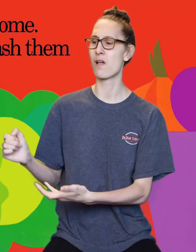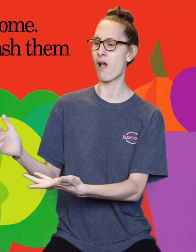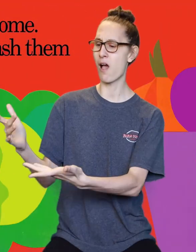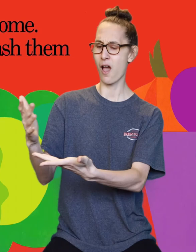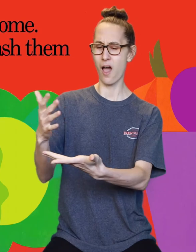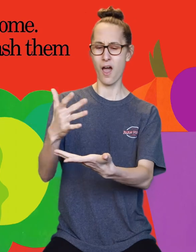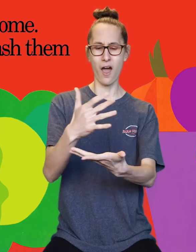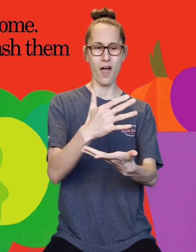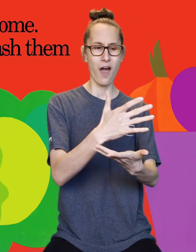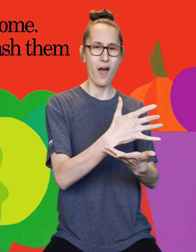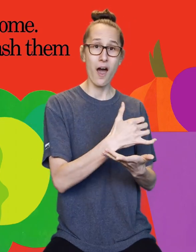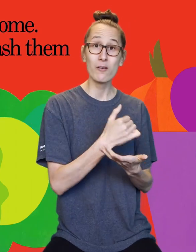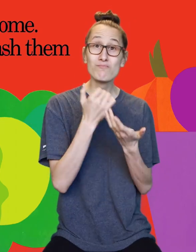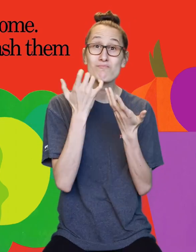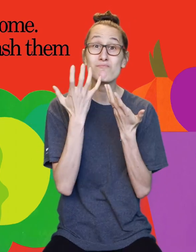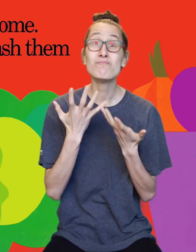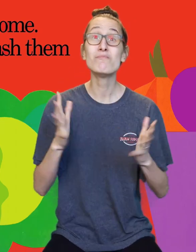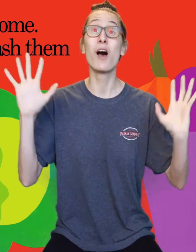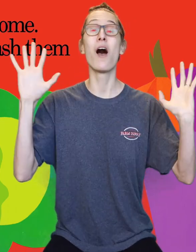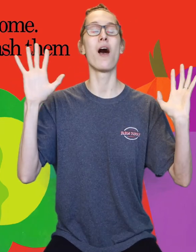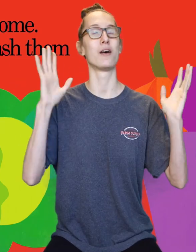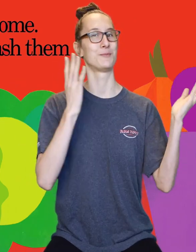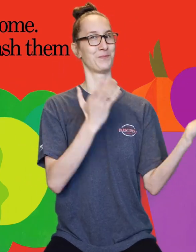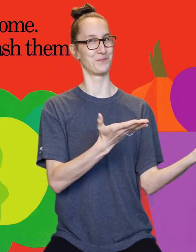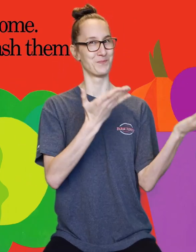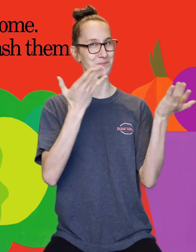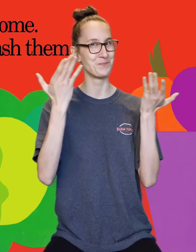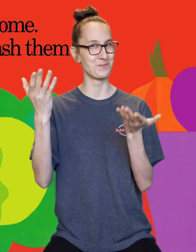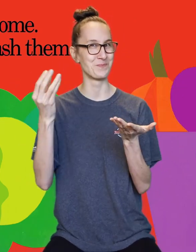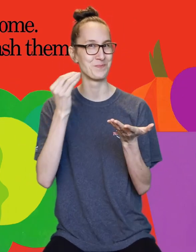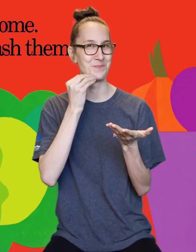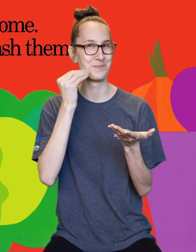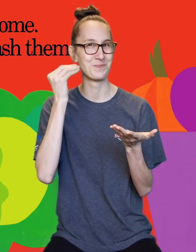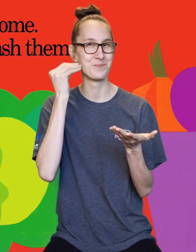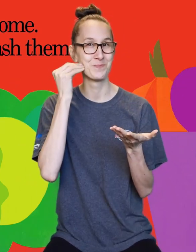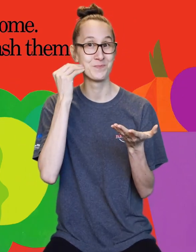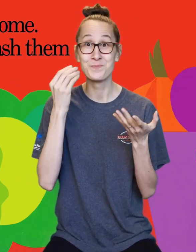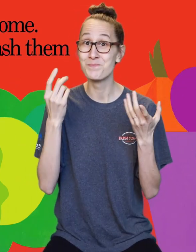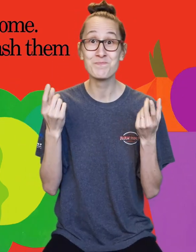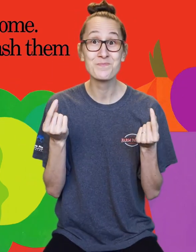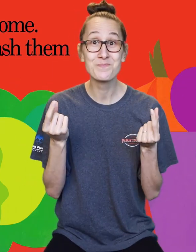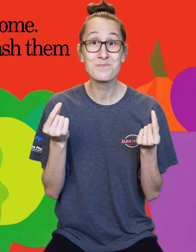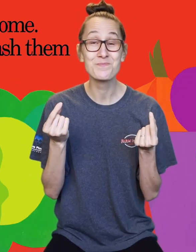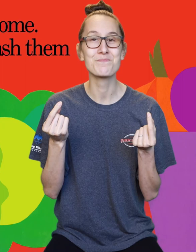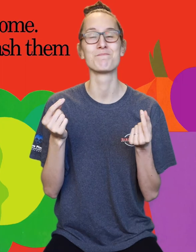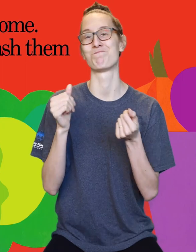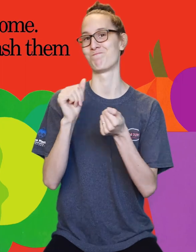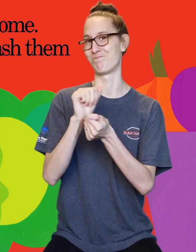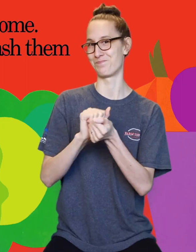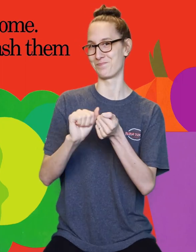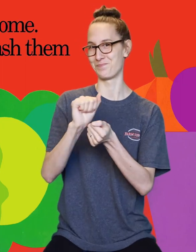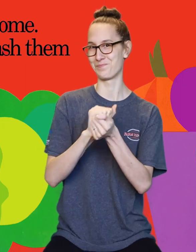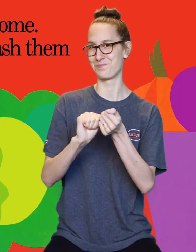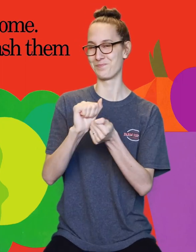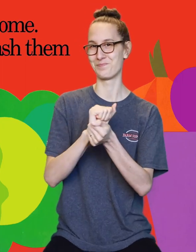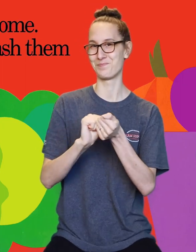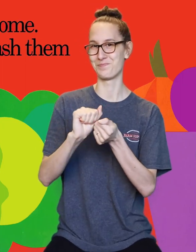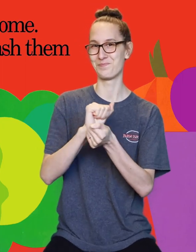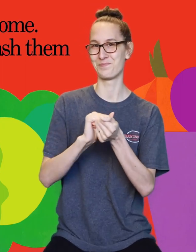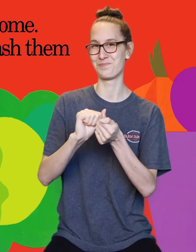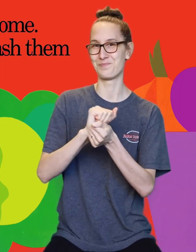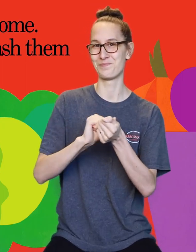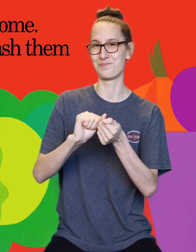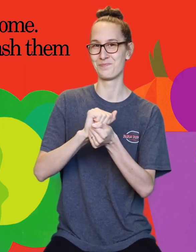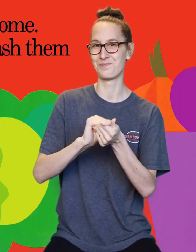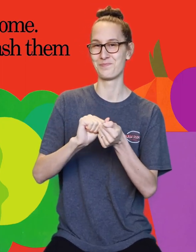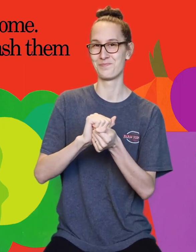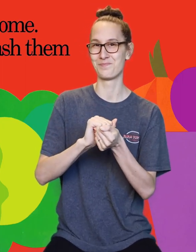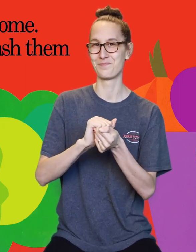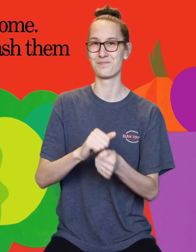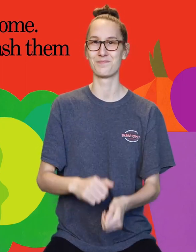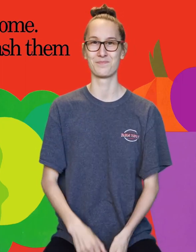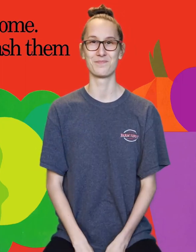and carry them home to wash them